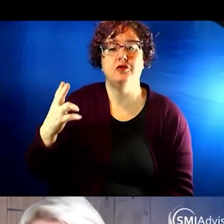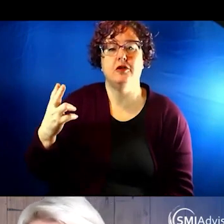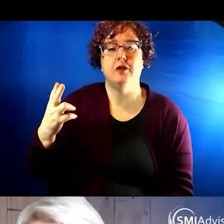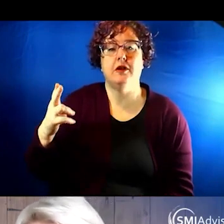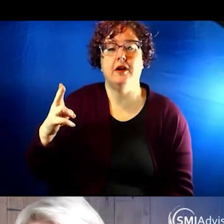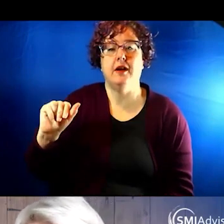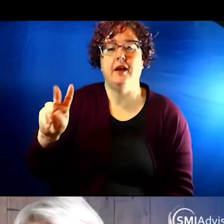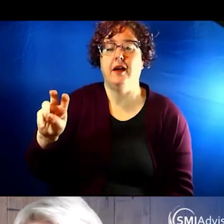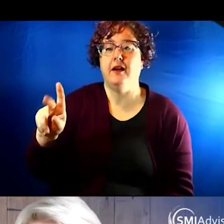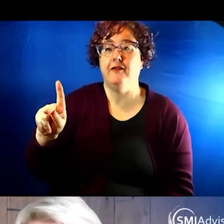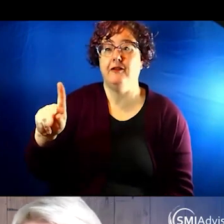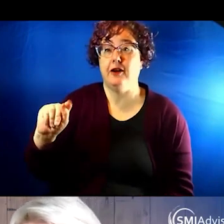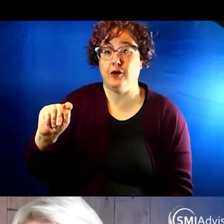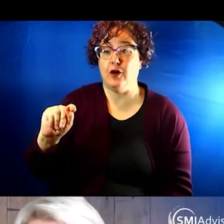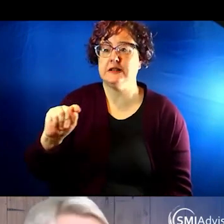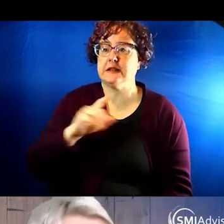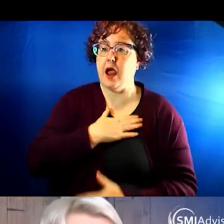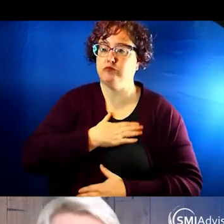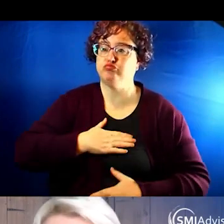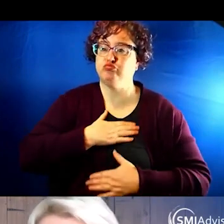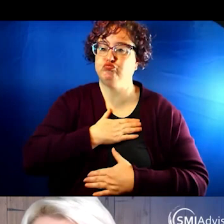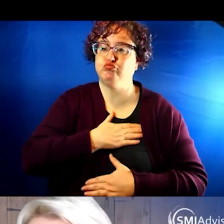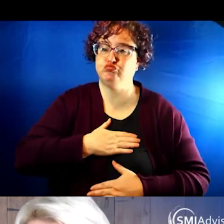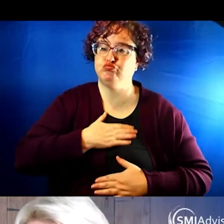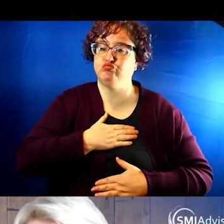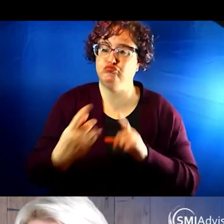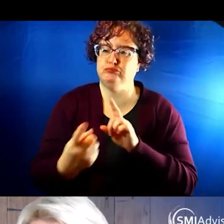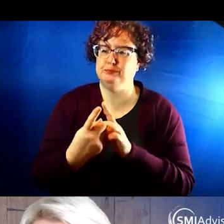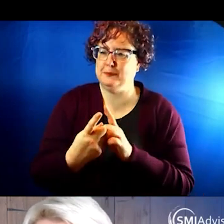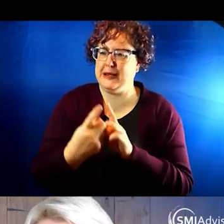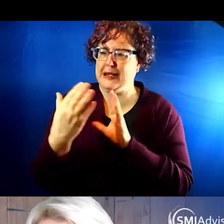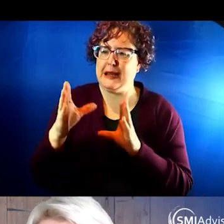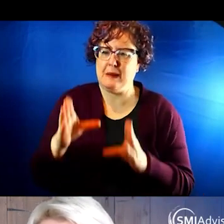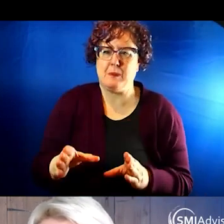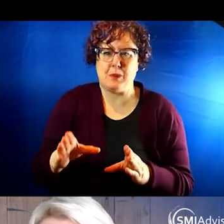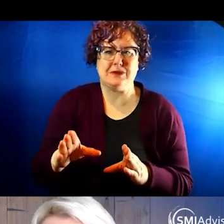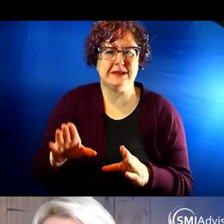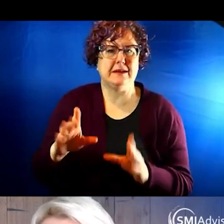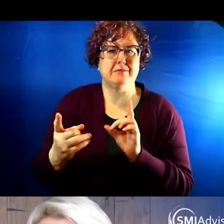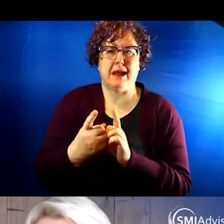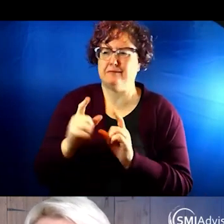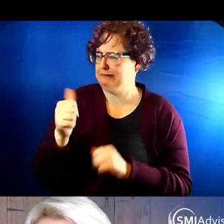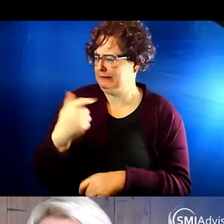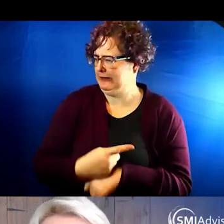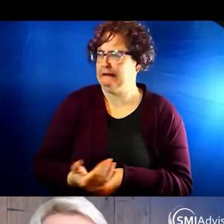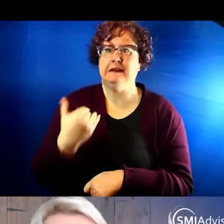OF MEETING IN PERSON ABOUT TEN DAYS AGO.